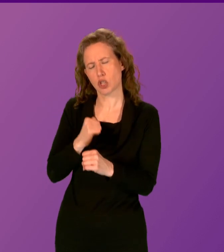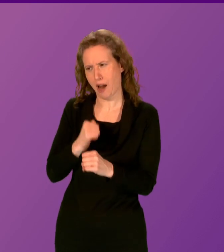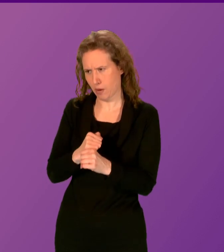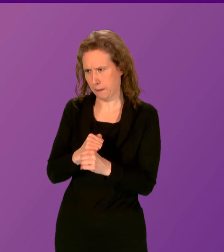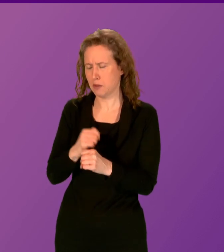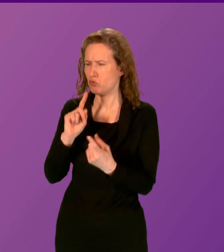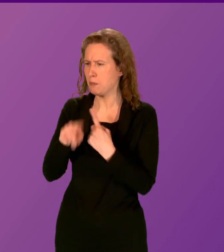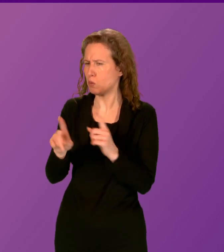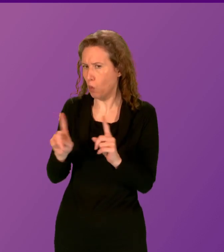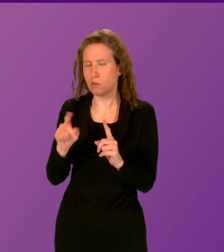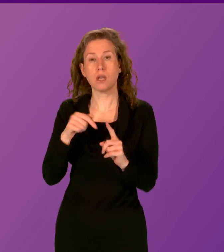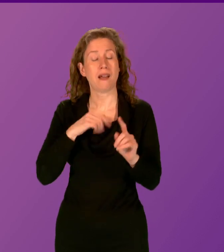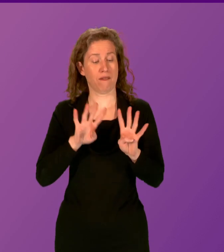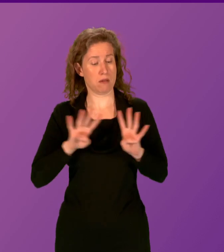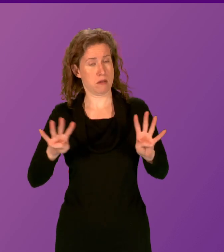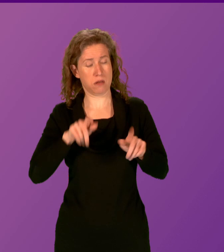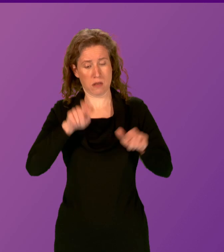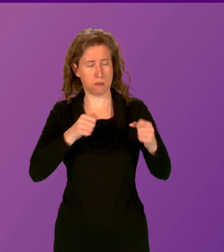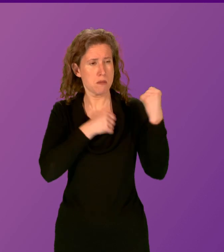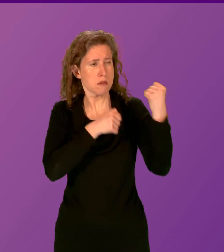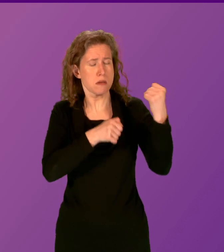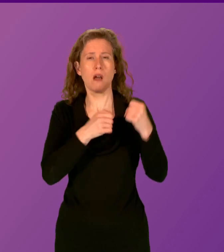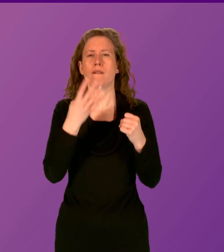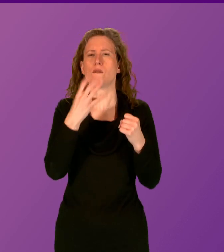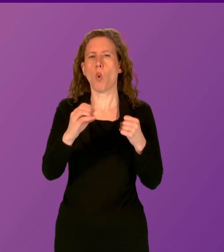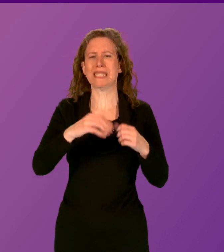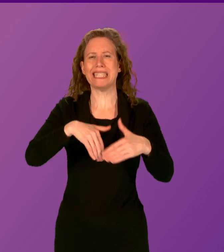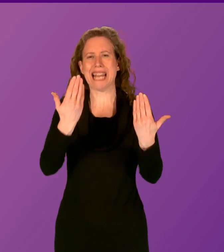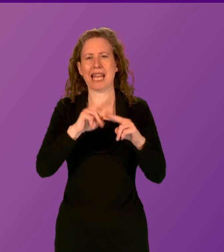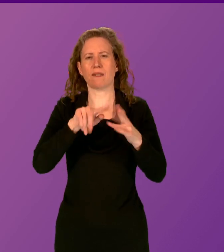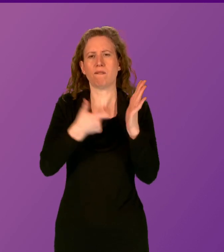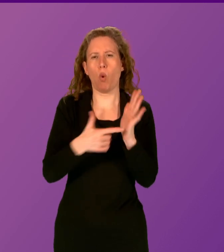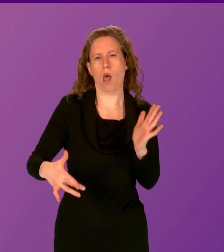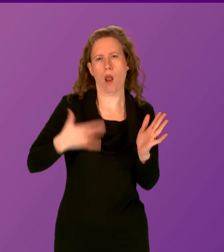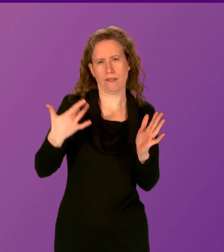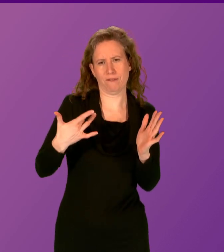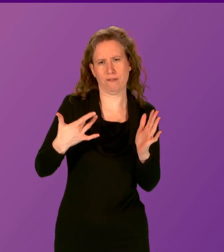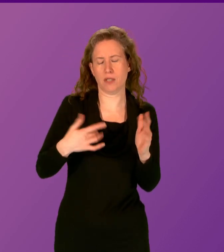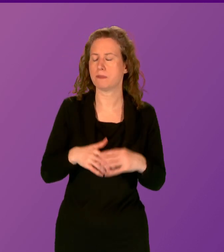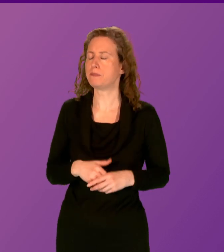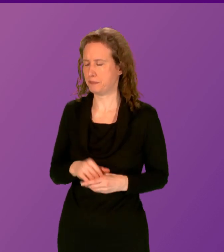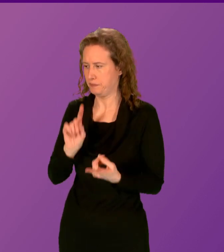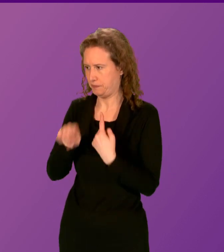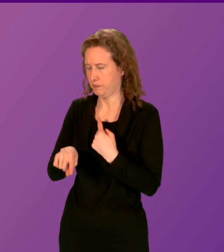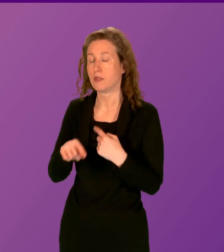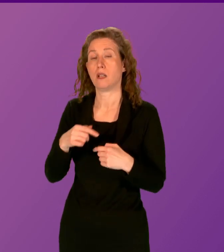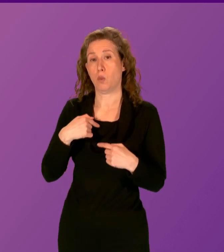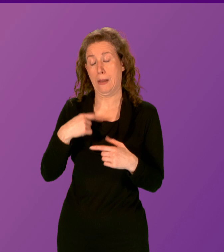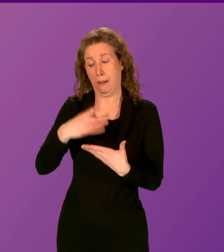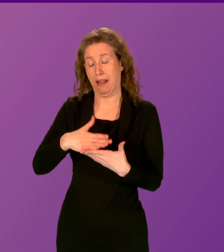40 Days for Life protests. The Scottish Government believes that patients and staff should be able to access abortion